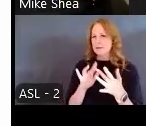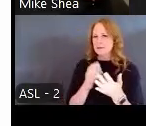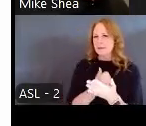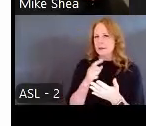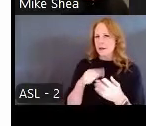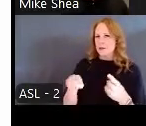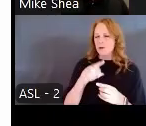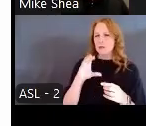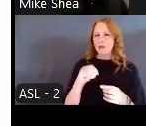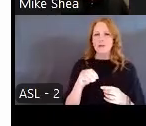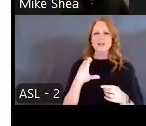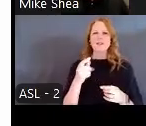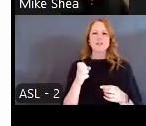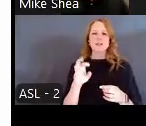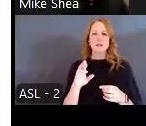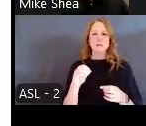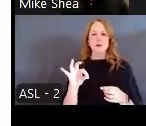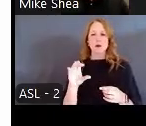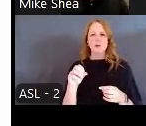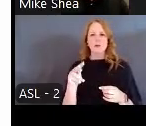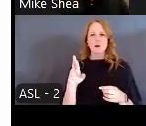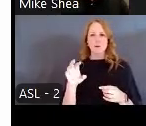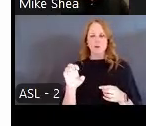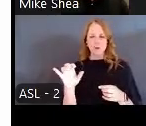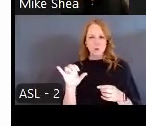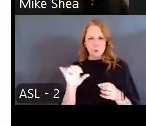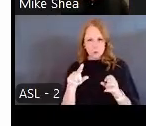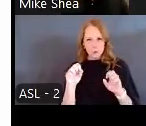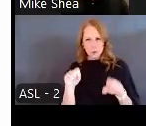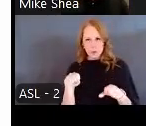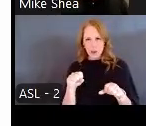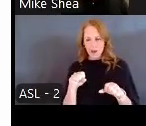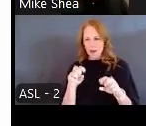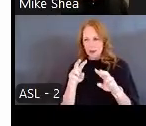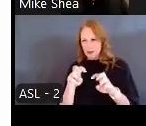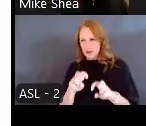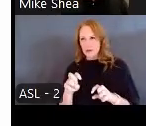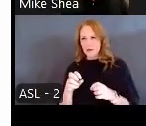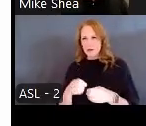is another sort of good way to make connections into your company to find those champions and to